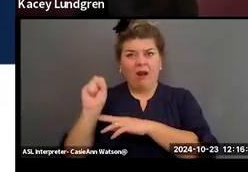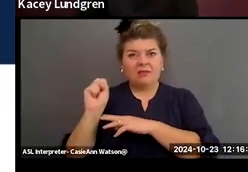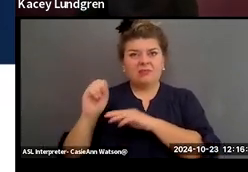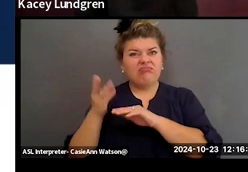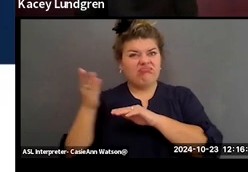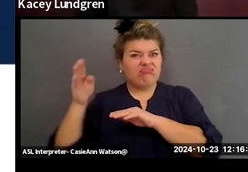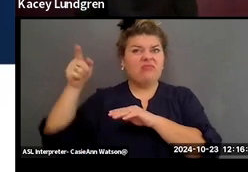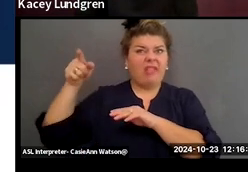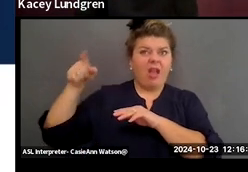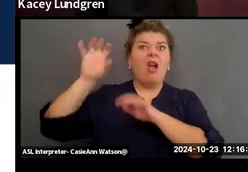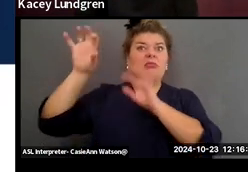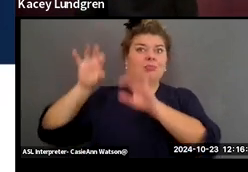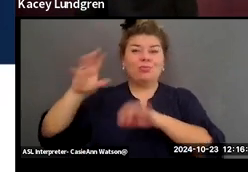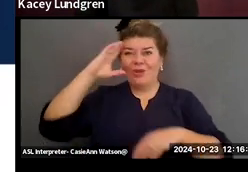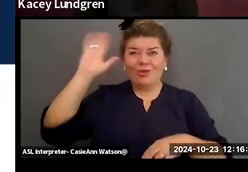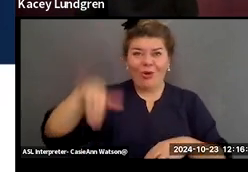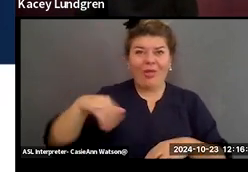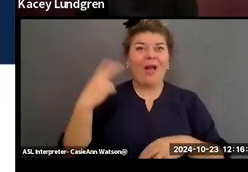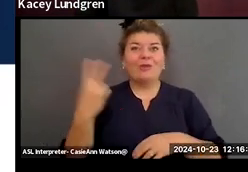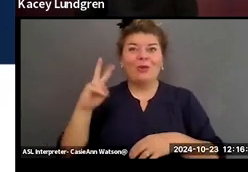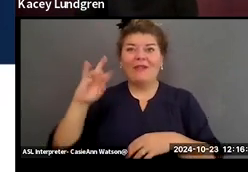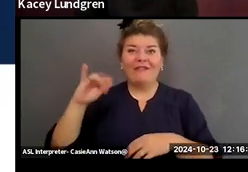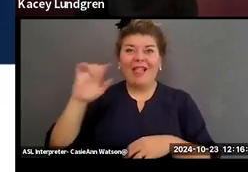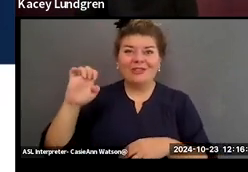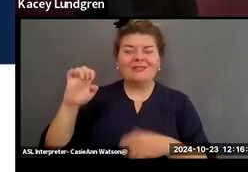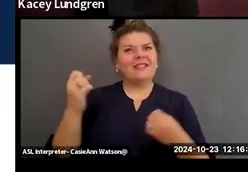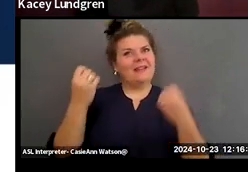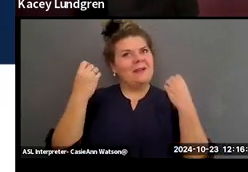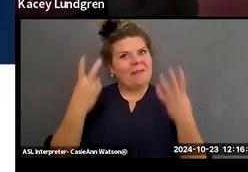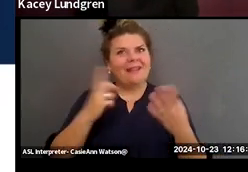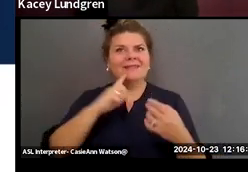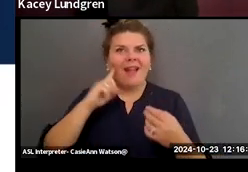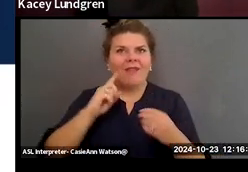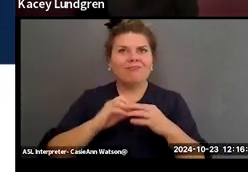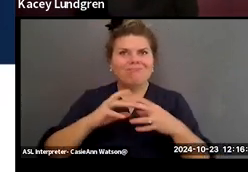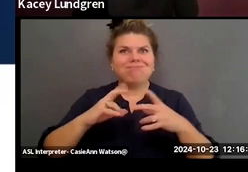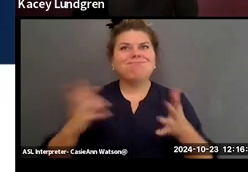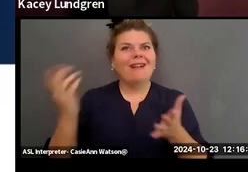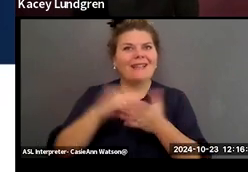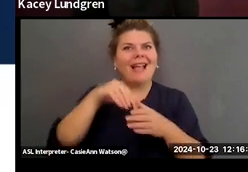And wouldn't you know it, two of those villages suddenly began to have an increased deaf population as well.